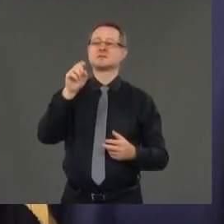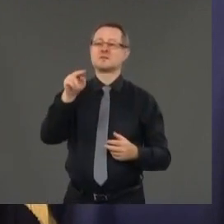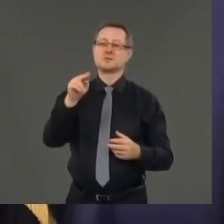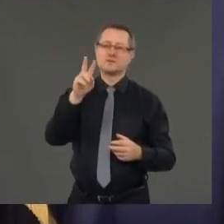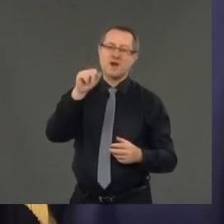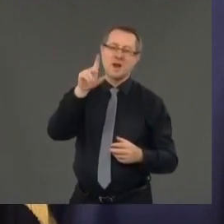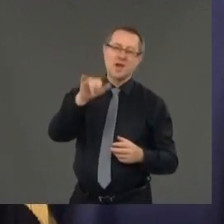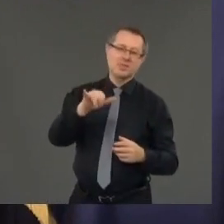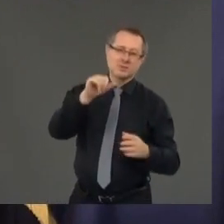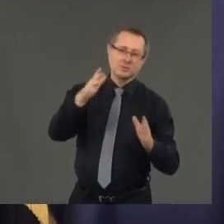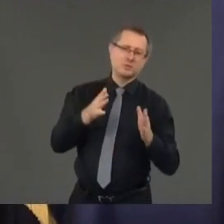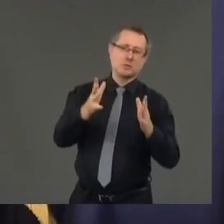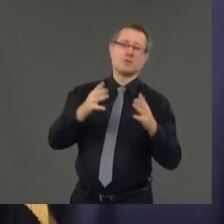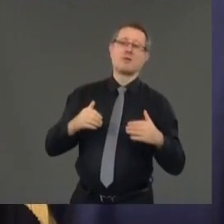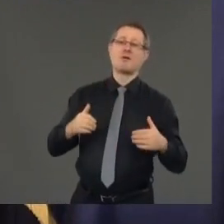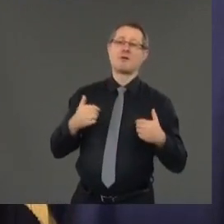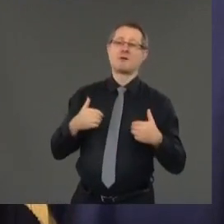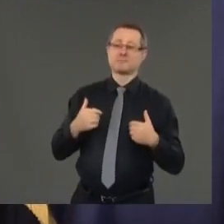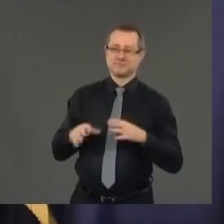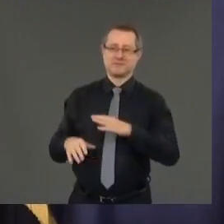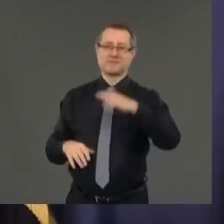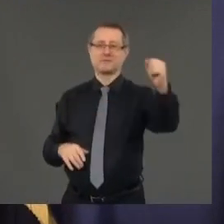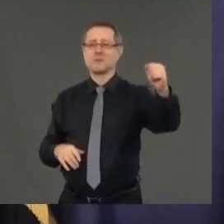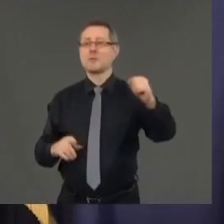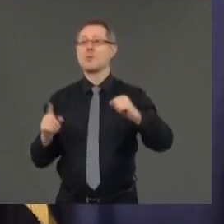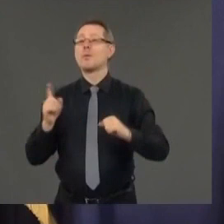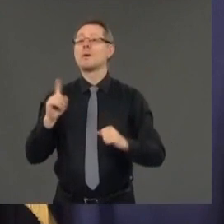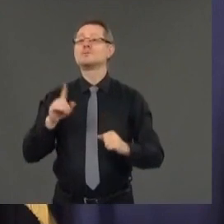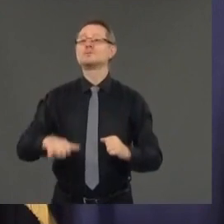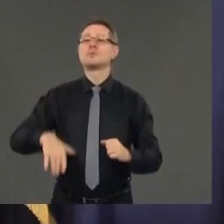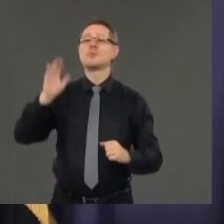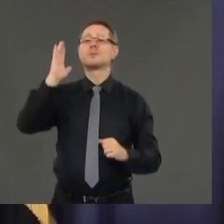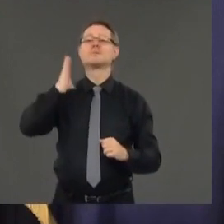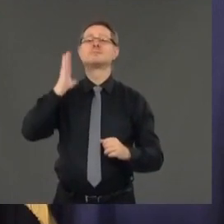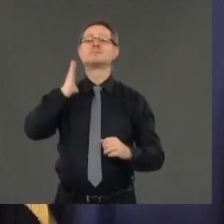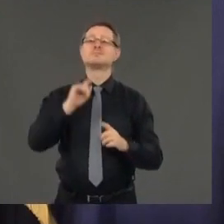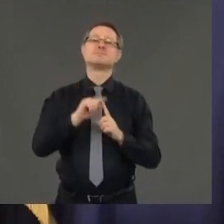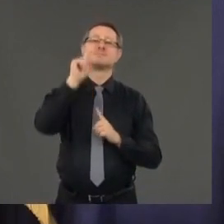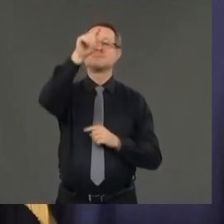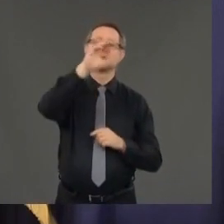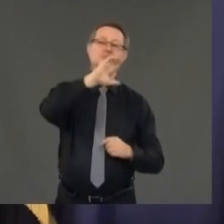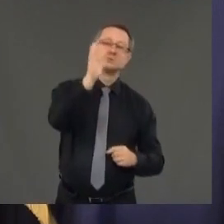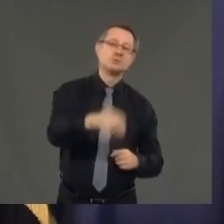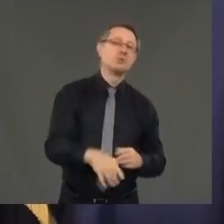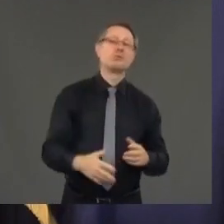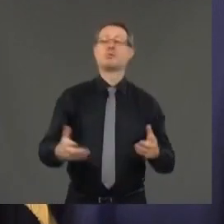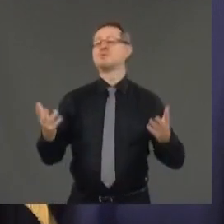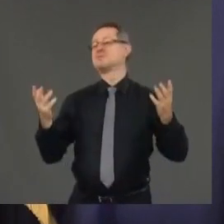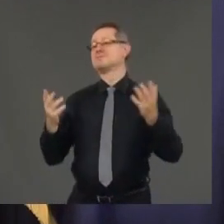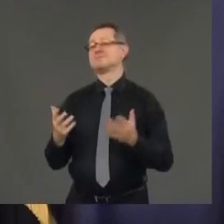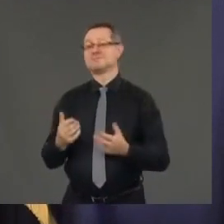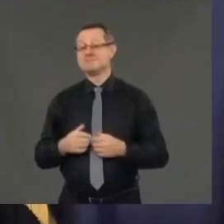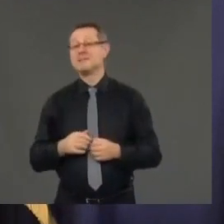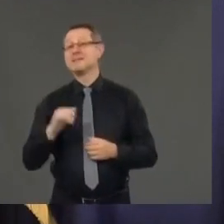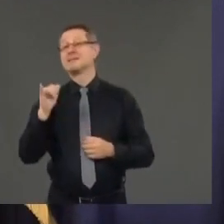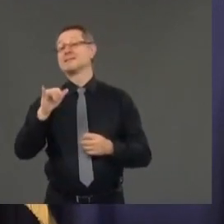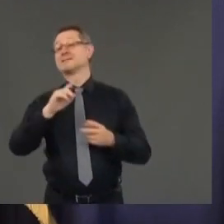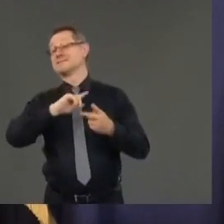LEAVING THEIR HOME FOR THEIR